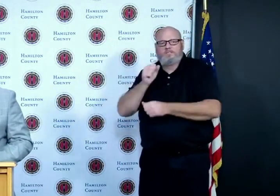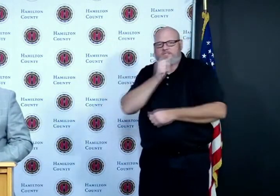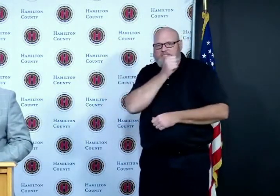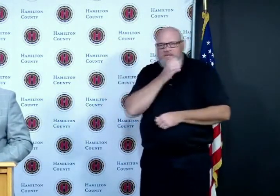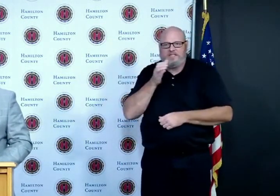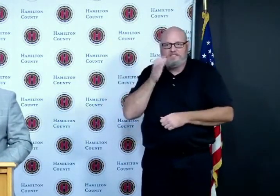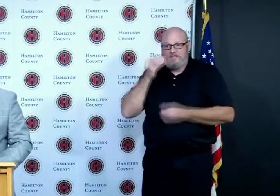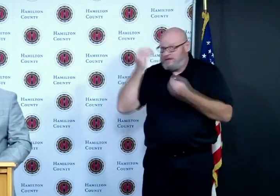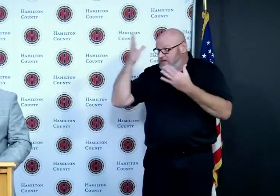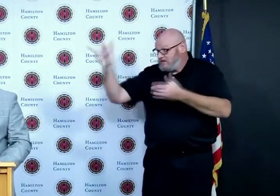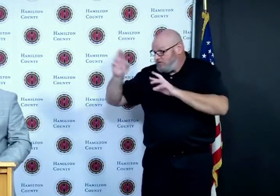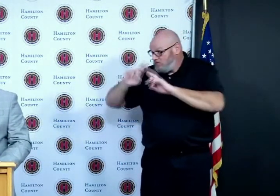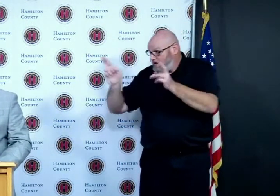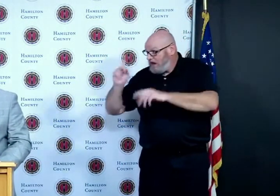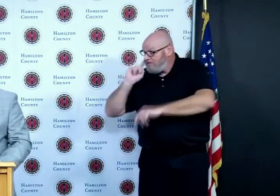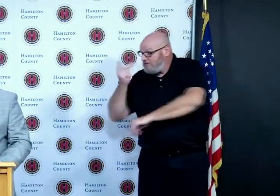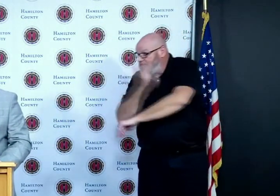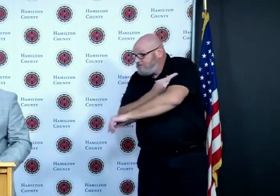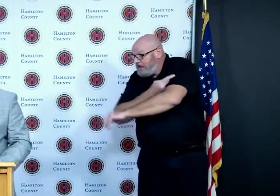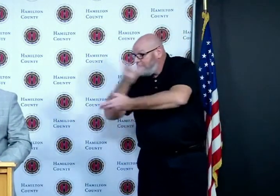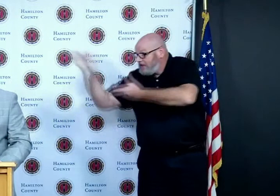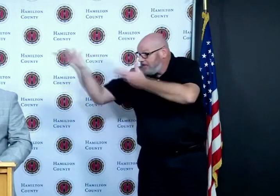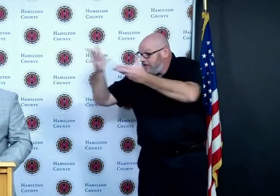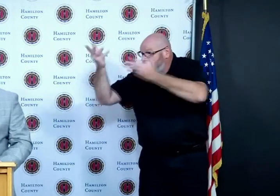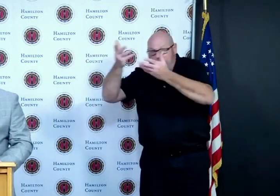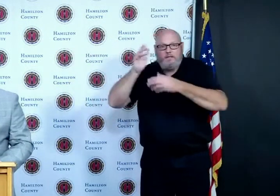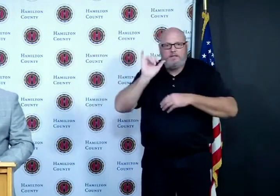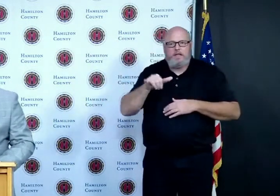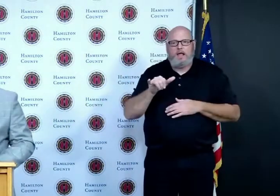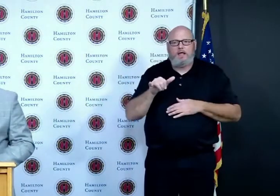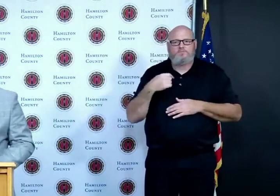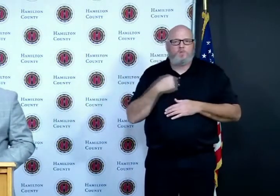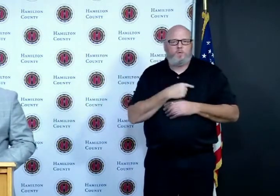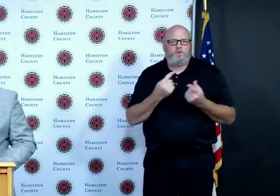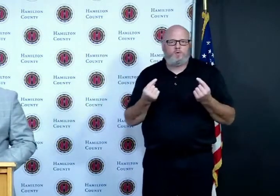seem easy but not everybody is excited to talk to you but when you're calling a senior and offering